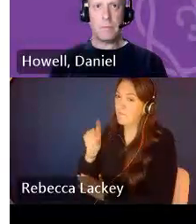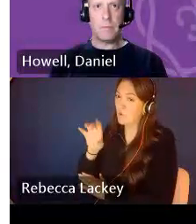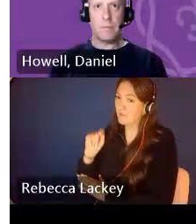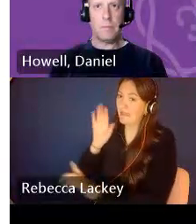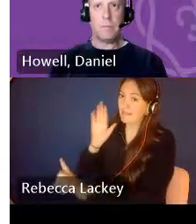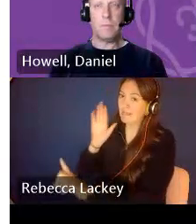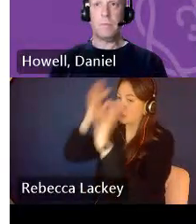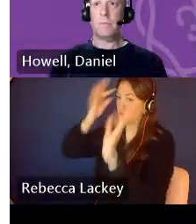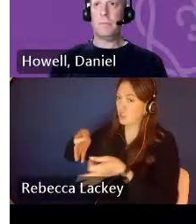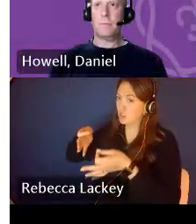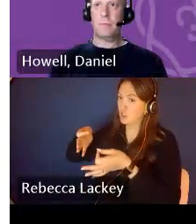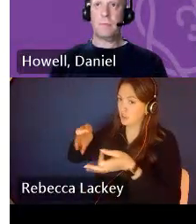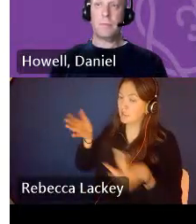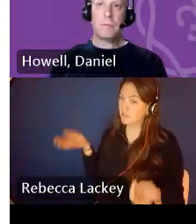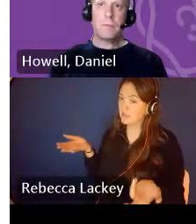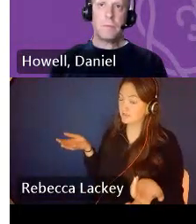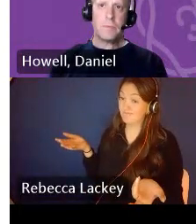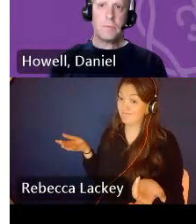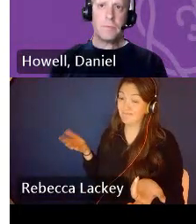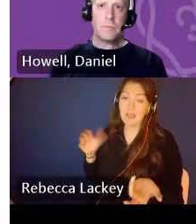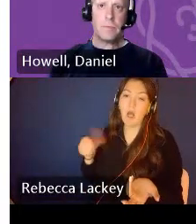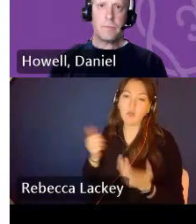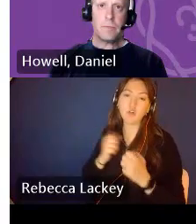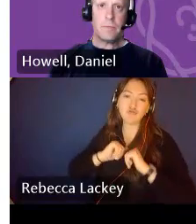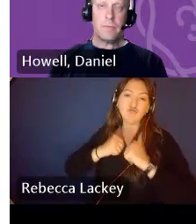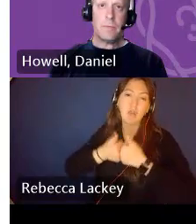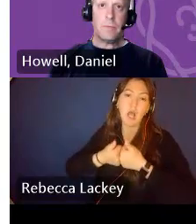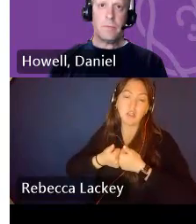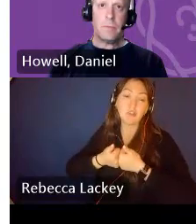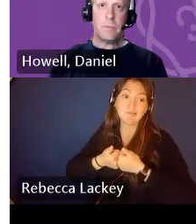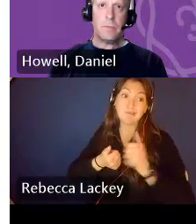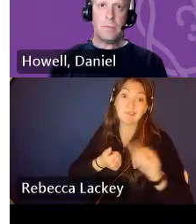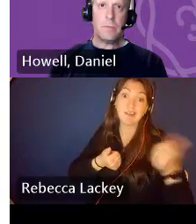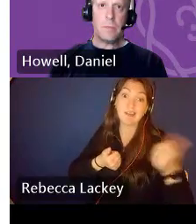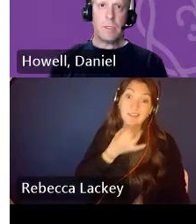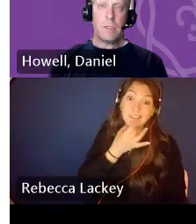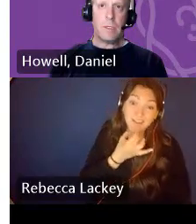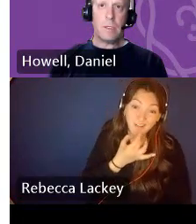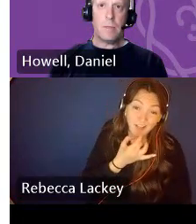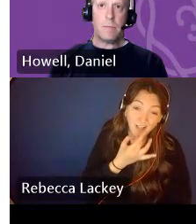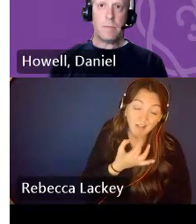to to do it but there are some other challenges like proximity other signals uh the size of